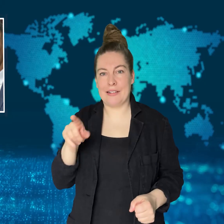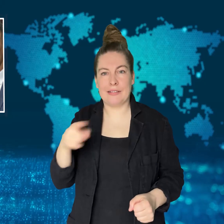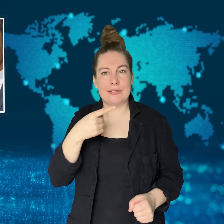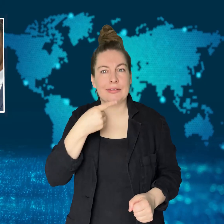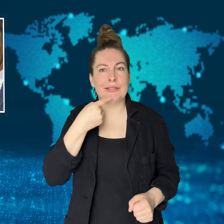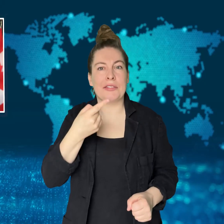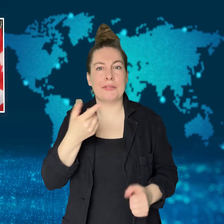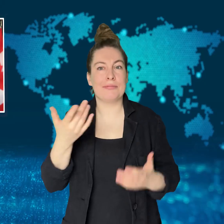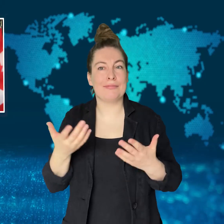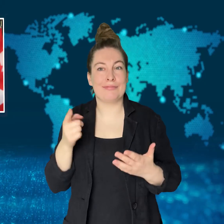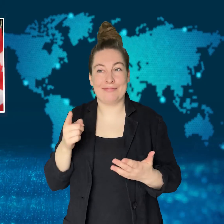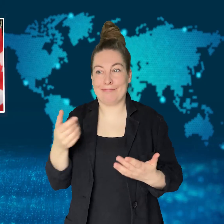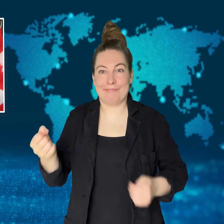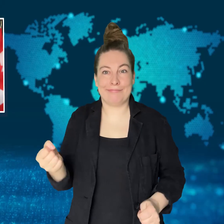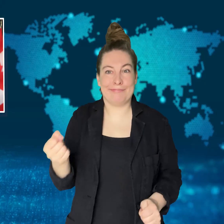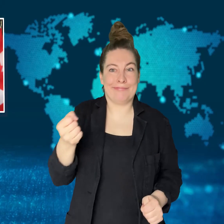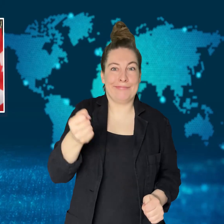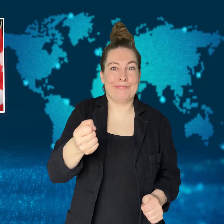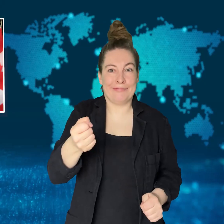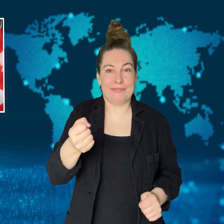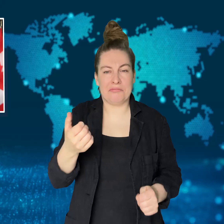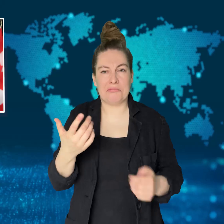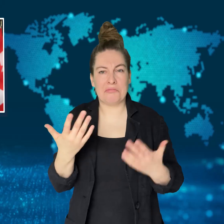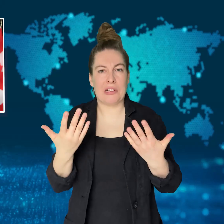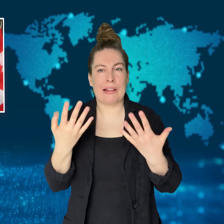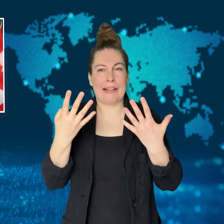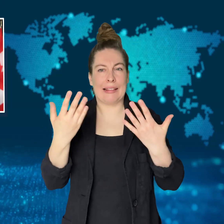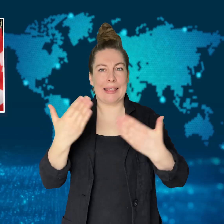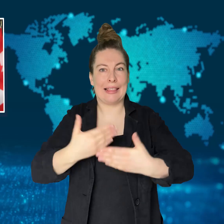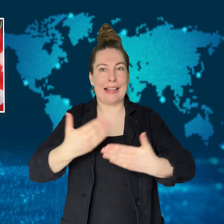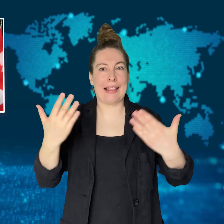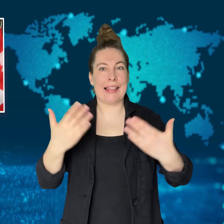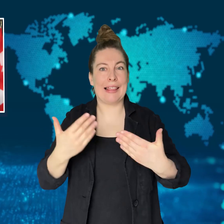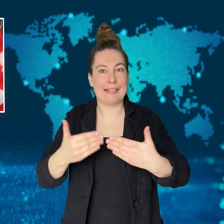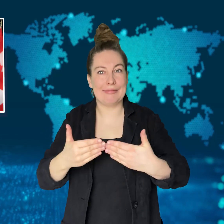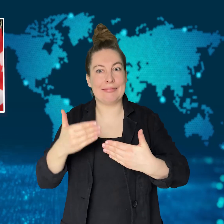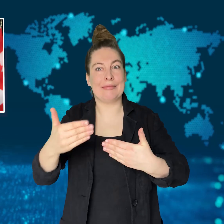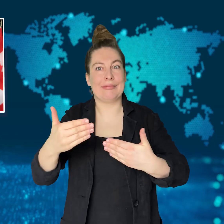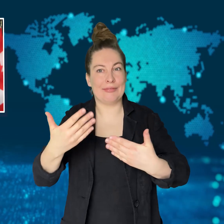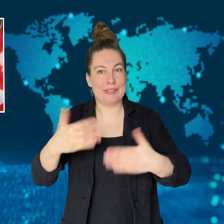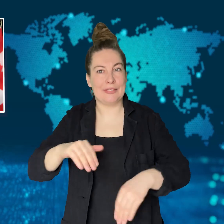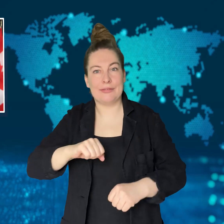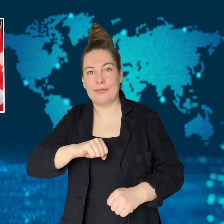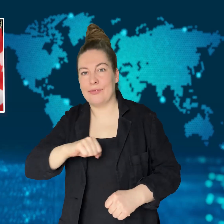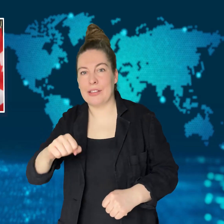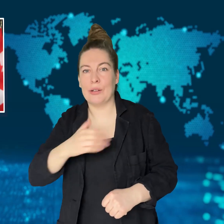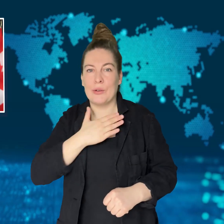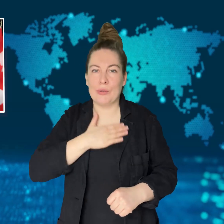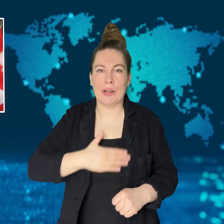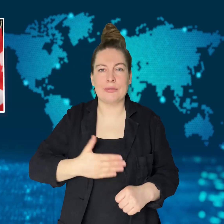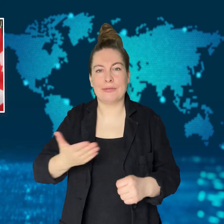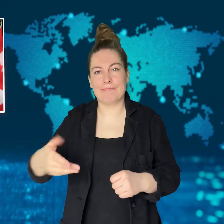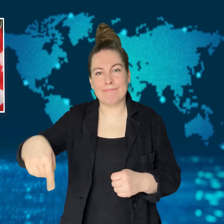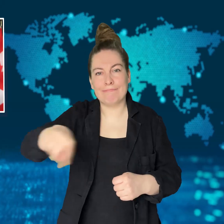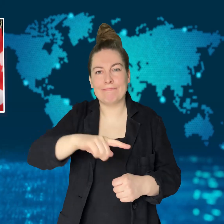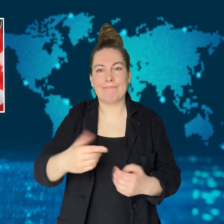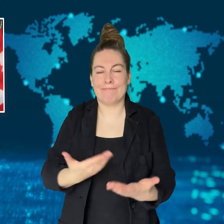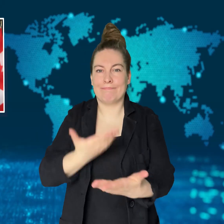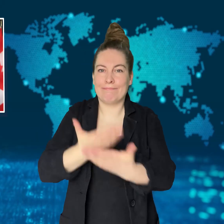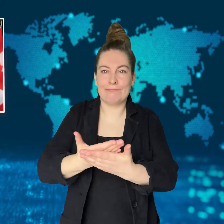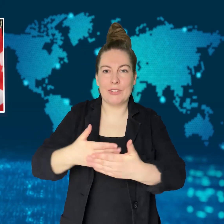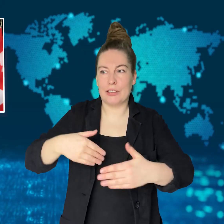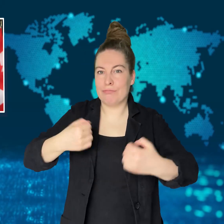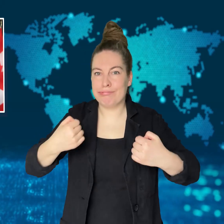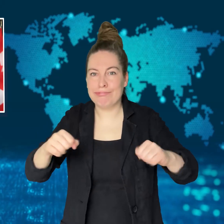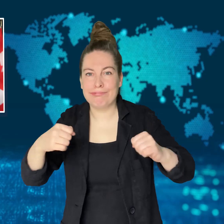The vote will take place on April 28th. There will be a five-week election